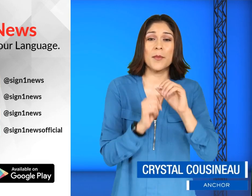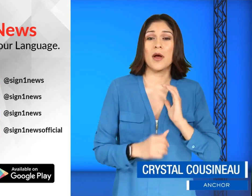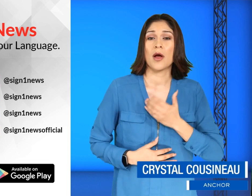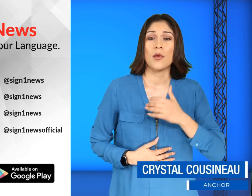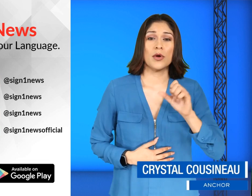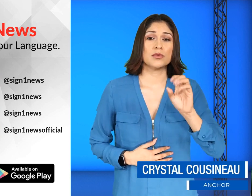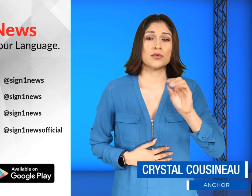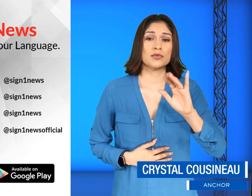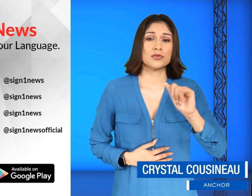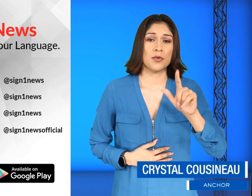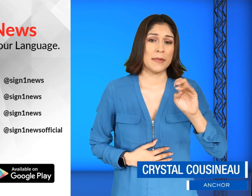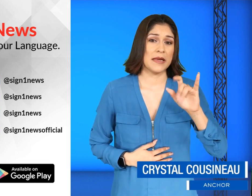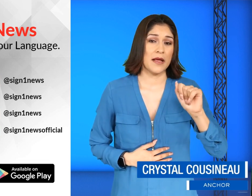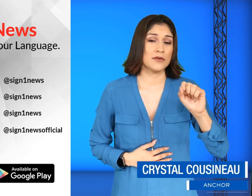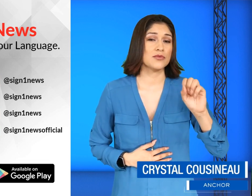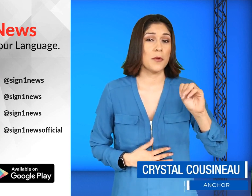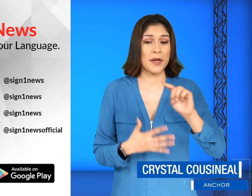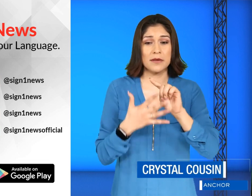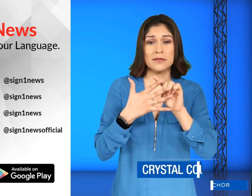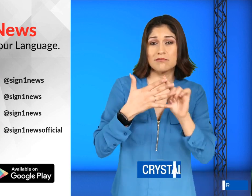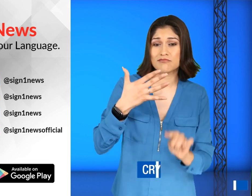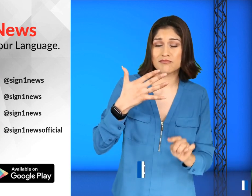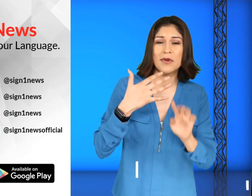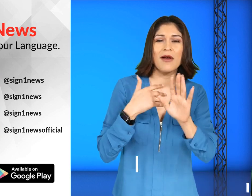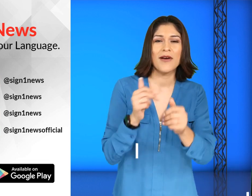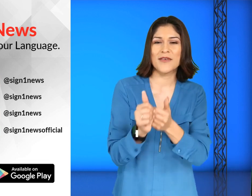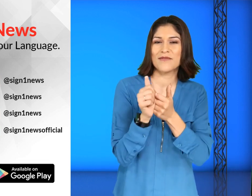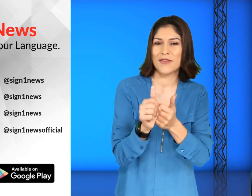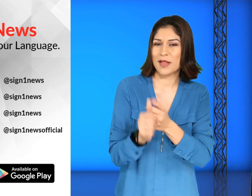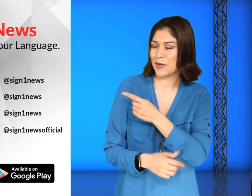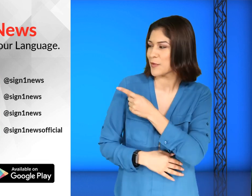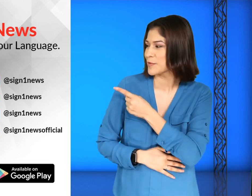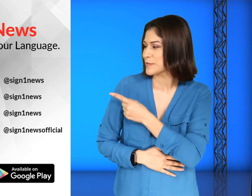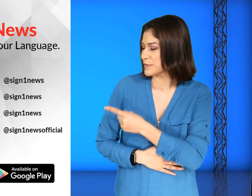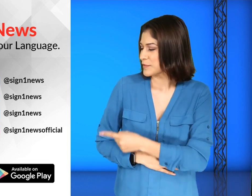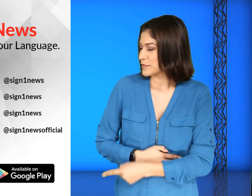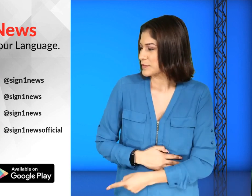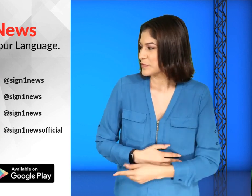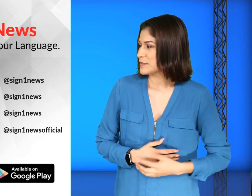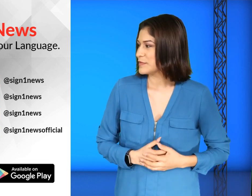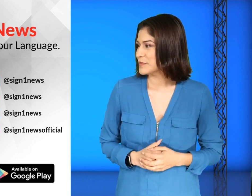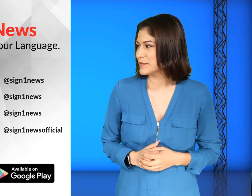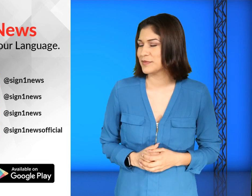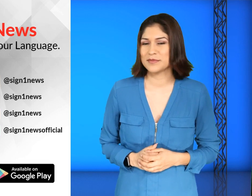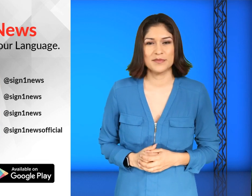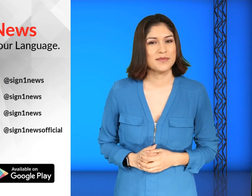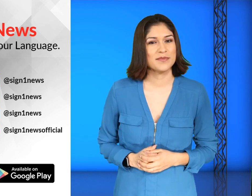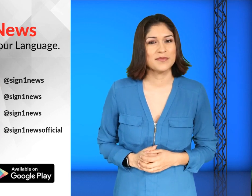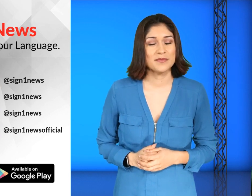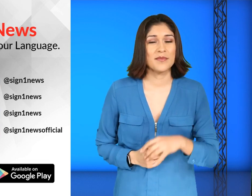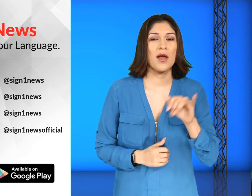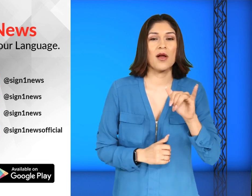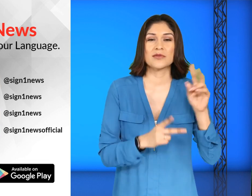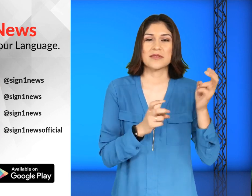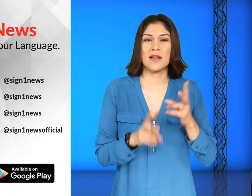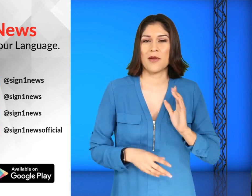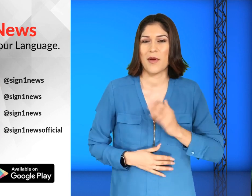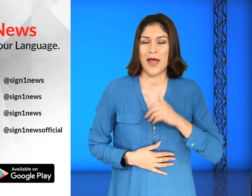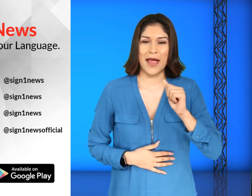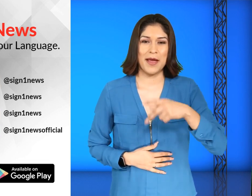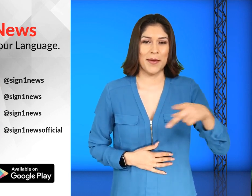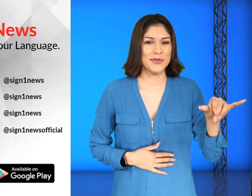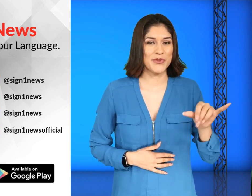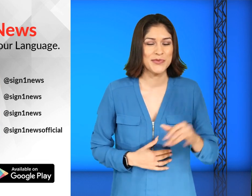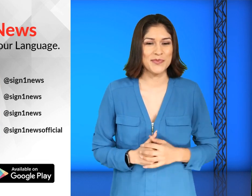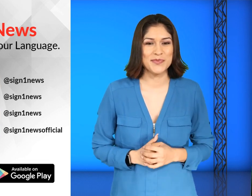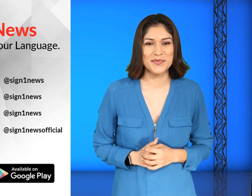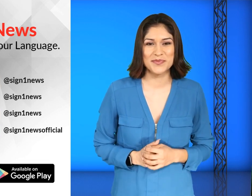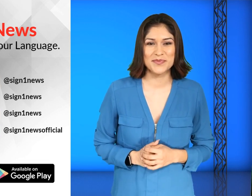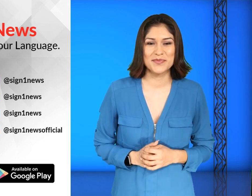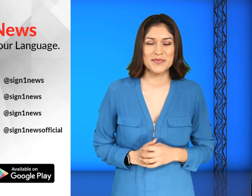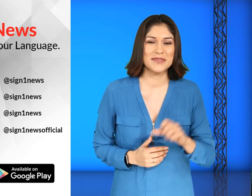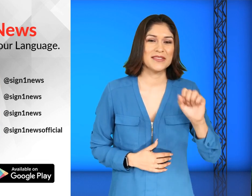Remember to follow us on all of our social media platforms and be sure to download our app too.